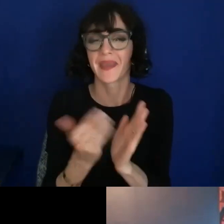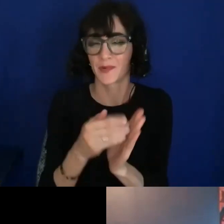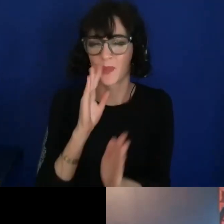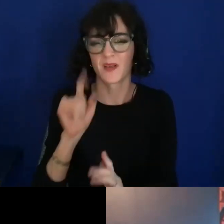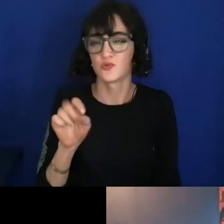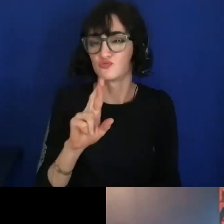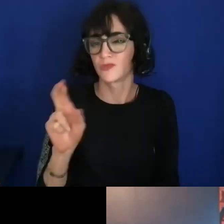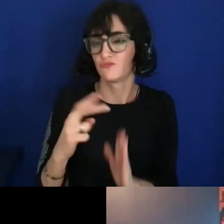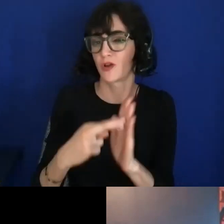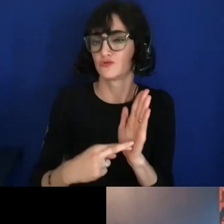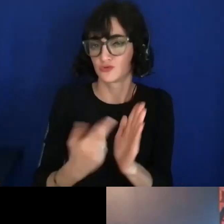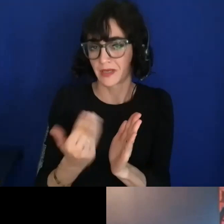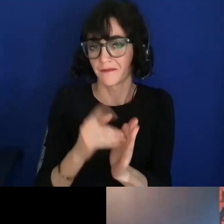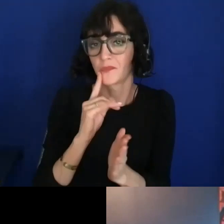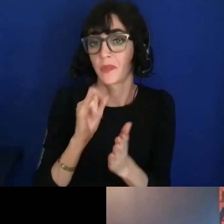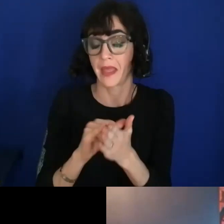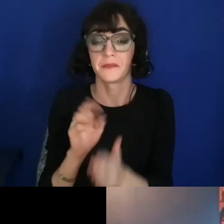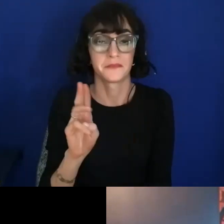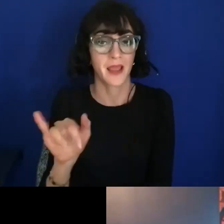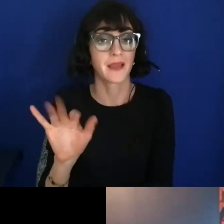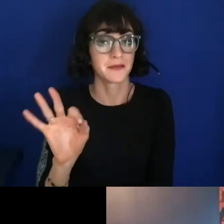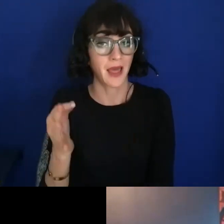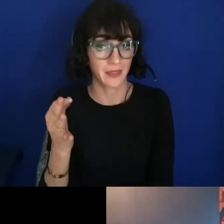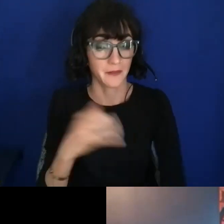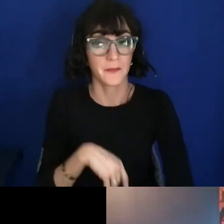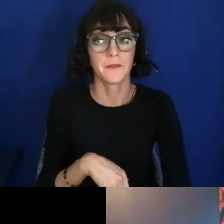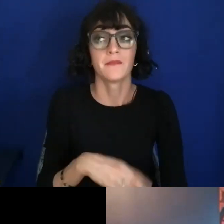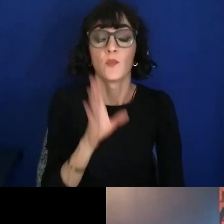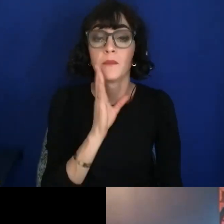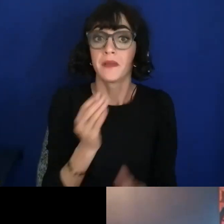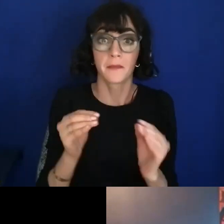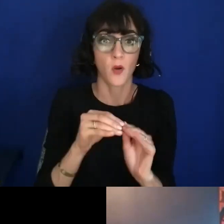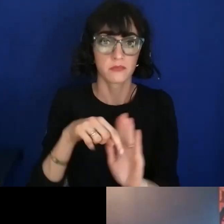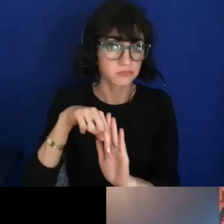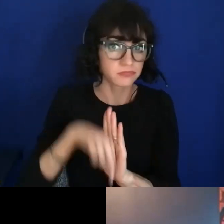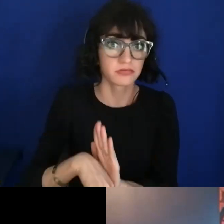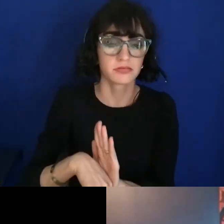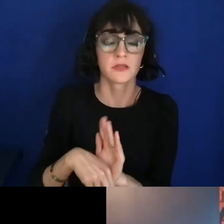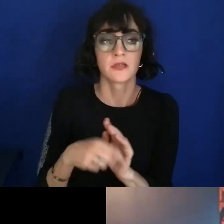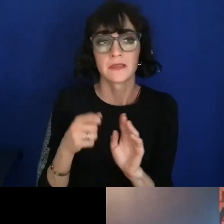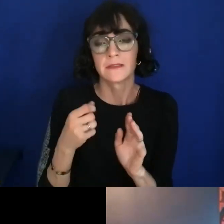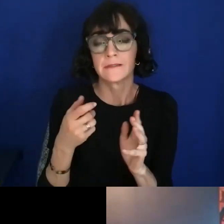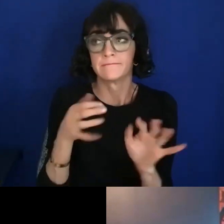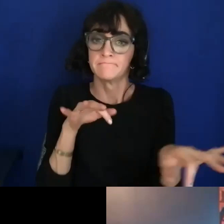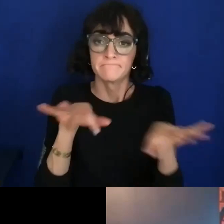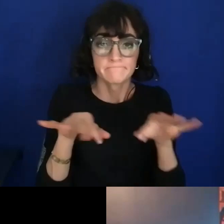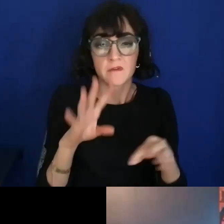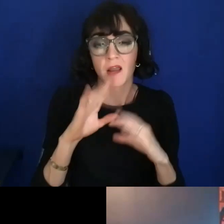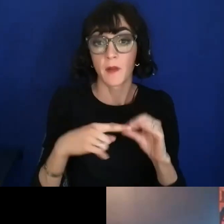May 9th but we'll be doing a more of a deeper dive into the the difference between intoxication